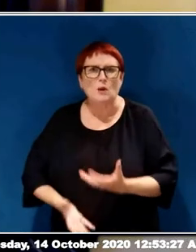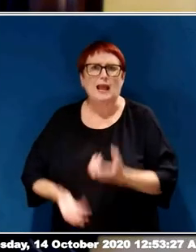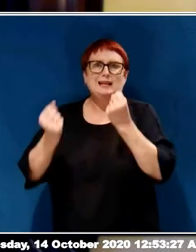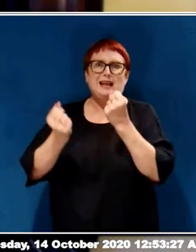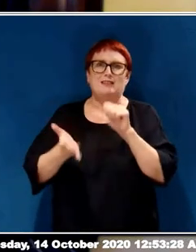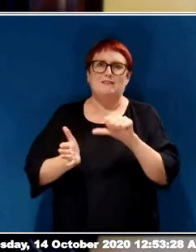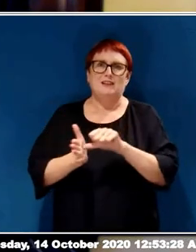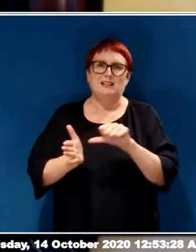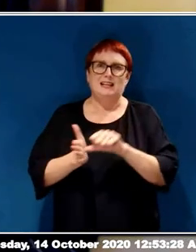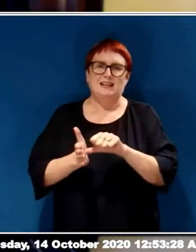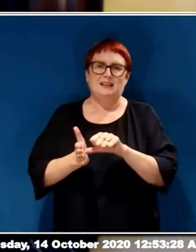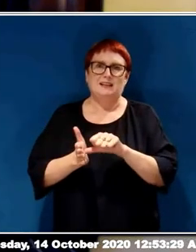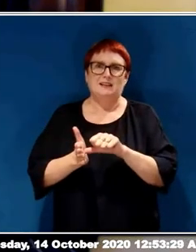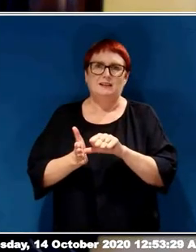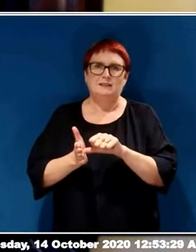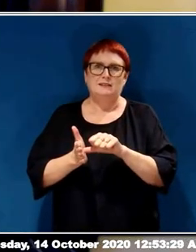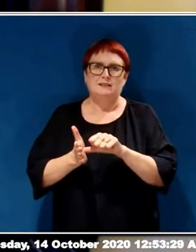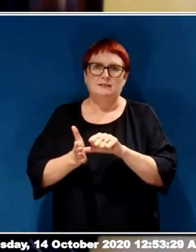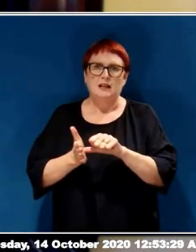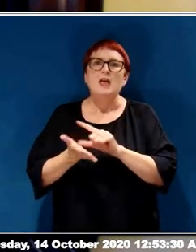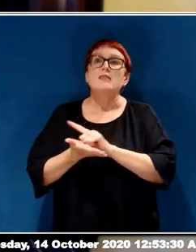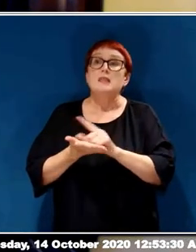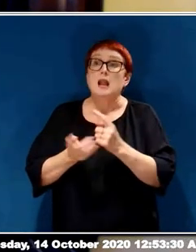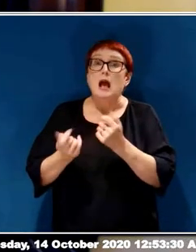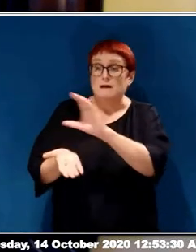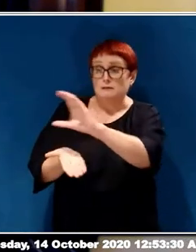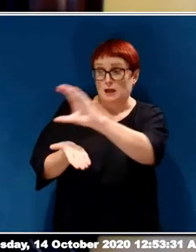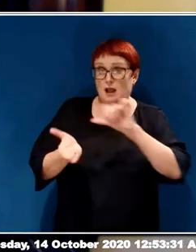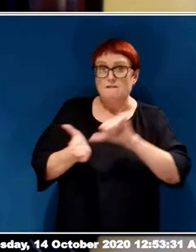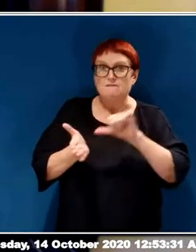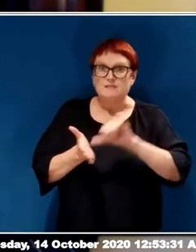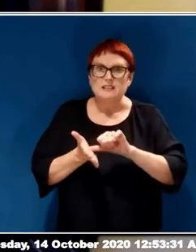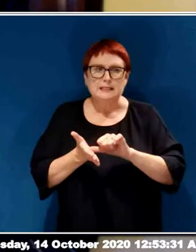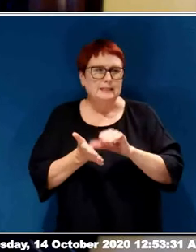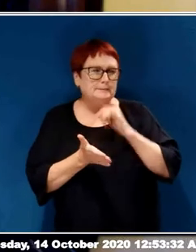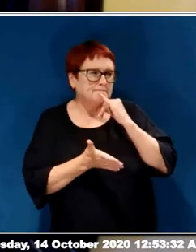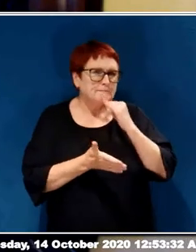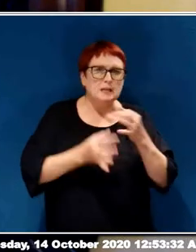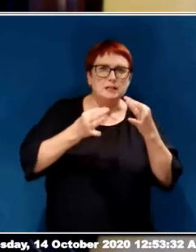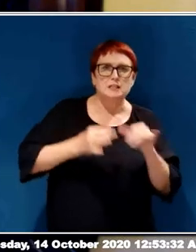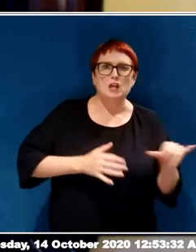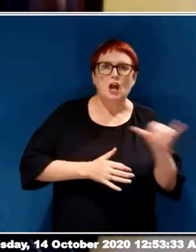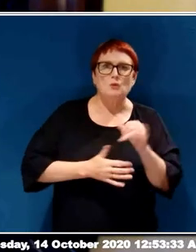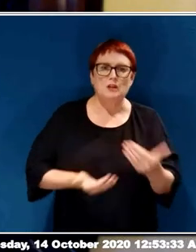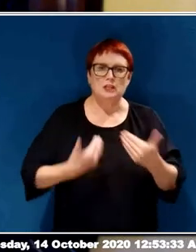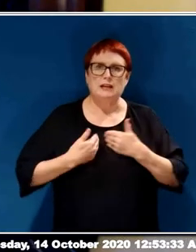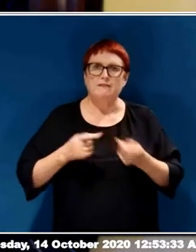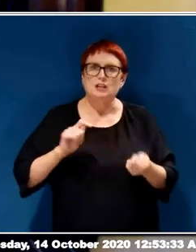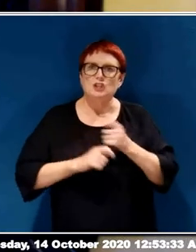And we know, if I return to the example of reading, which, is an area of my own